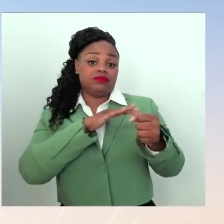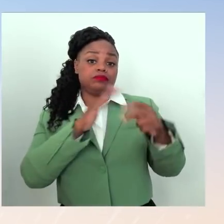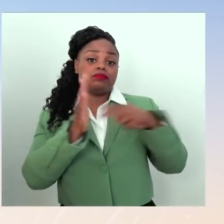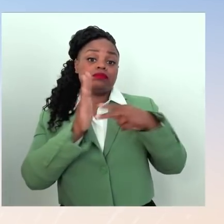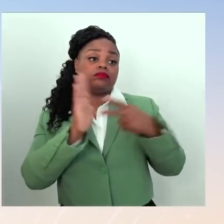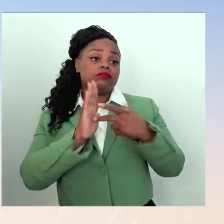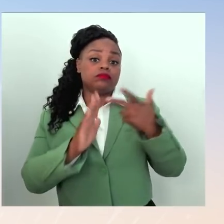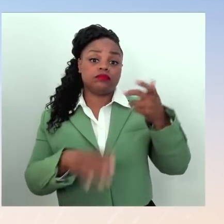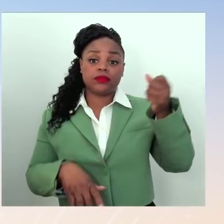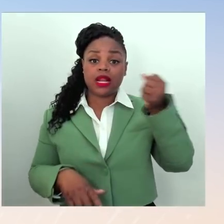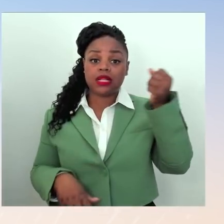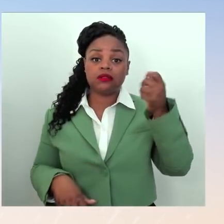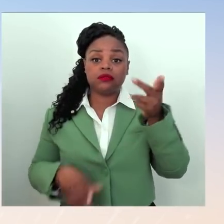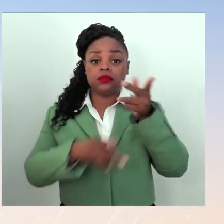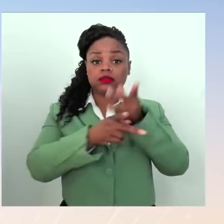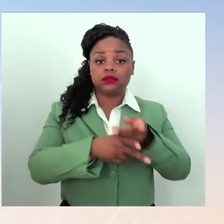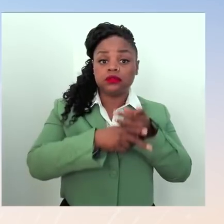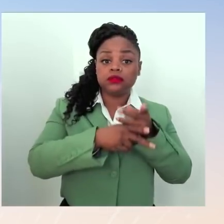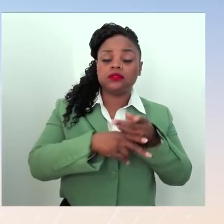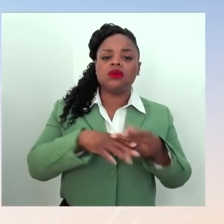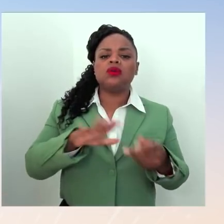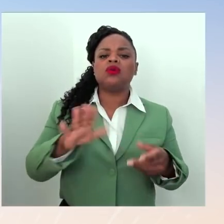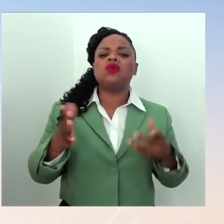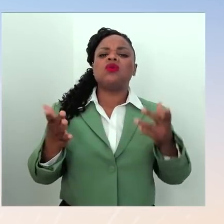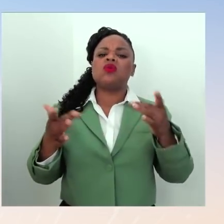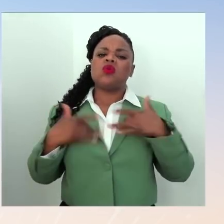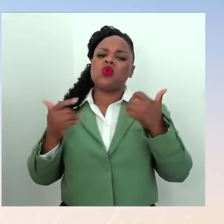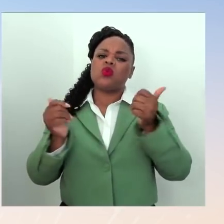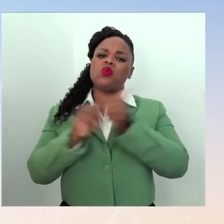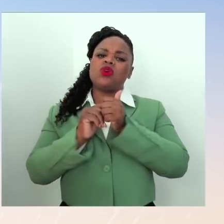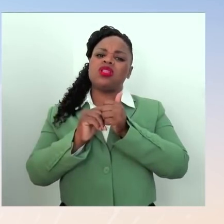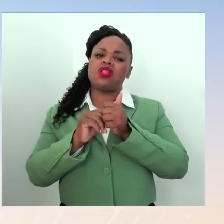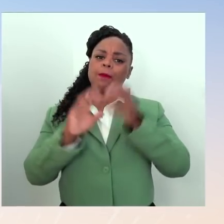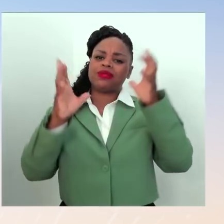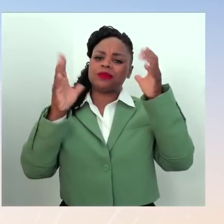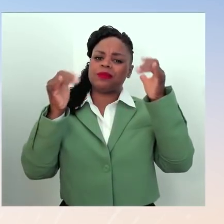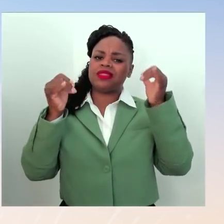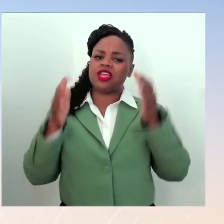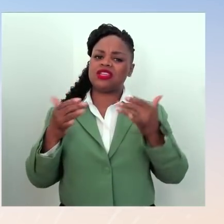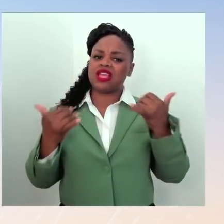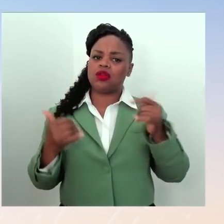which I think you're all familiar with, I can't speak to that more specifically. Of course, we obviously do everything we can,